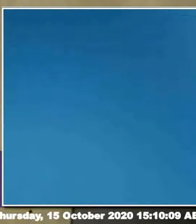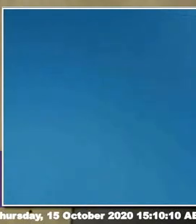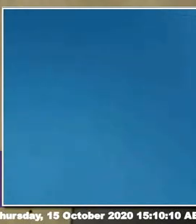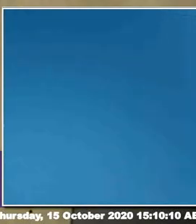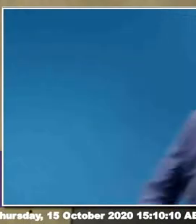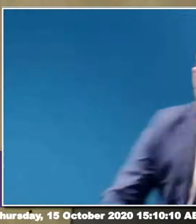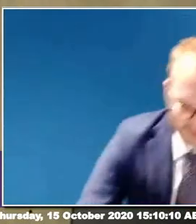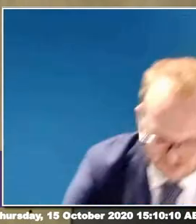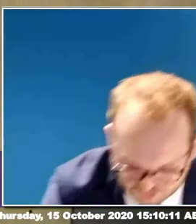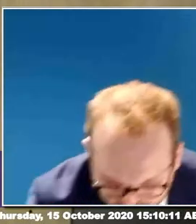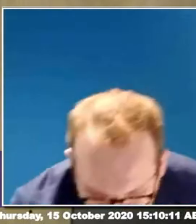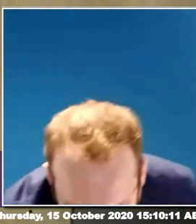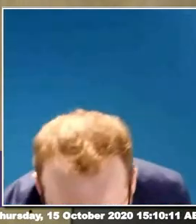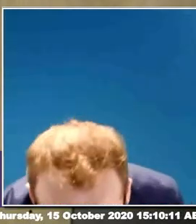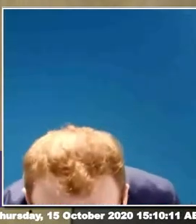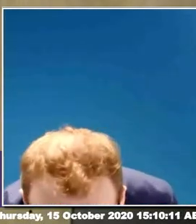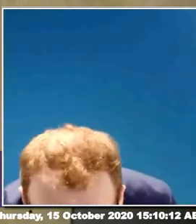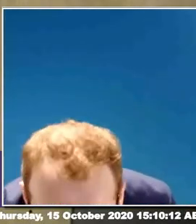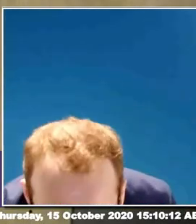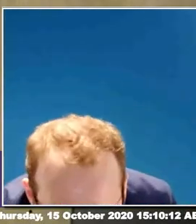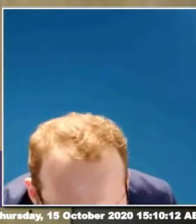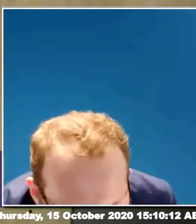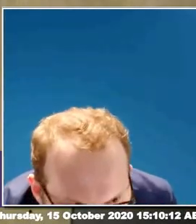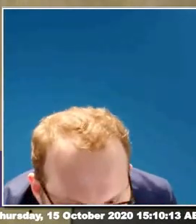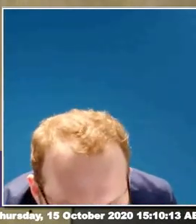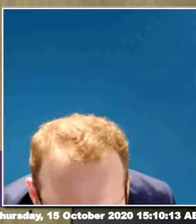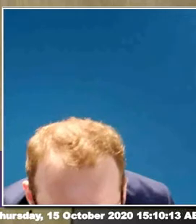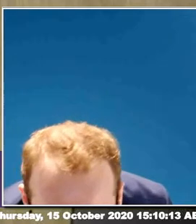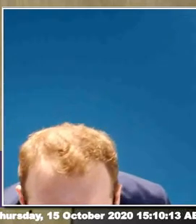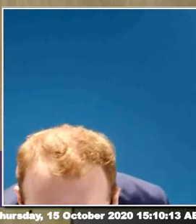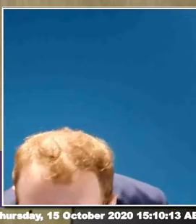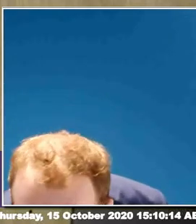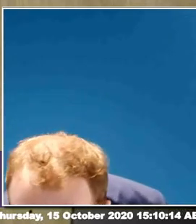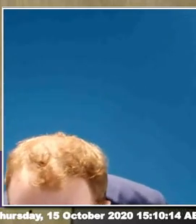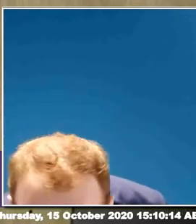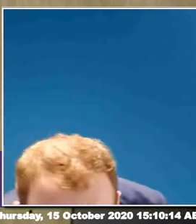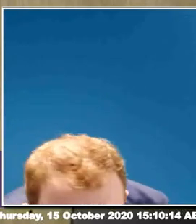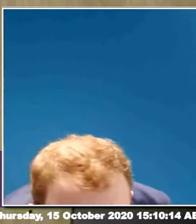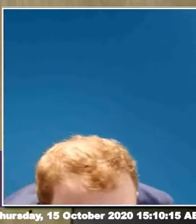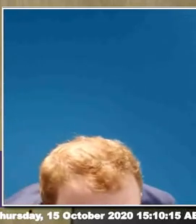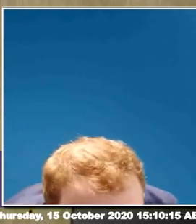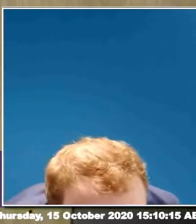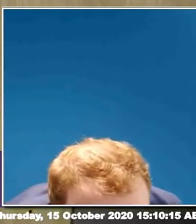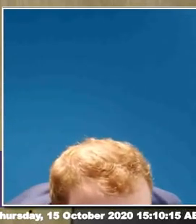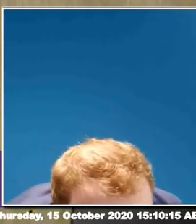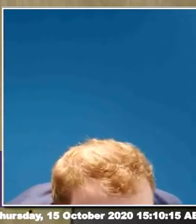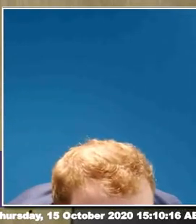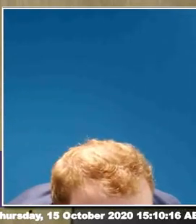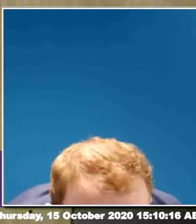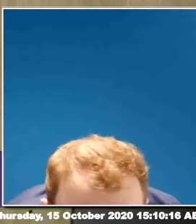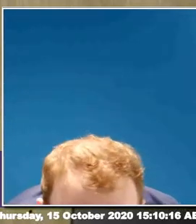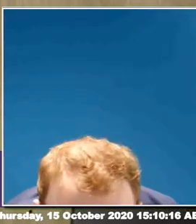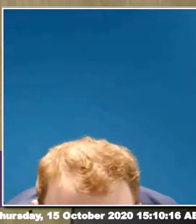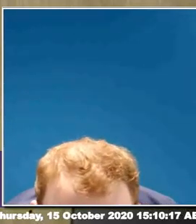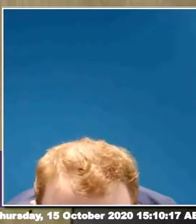Professor Graham, thank you very much for coming to give evidence today. You are, I think, in the Brisbane hearing room.